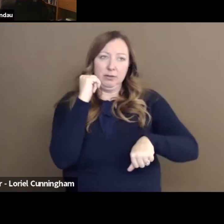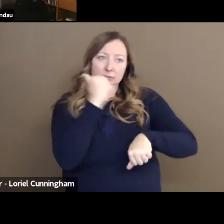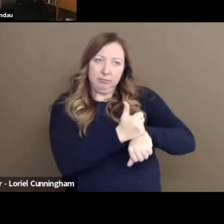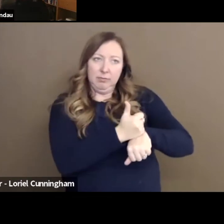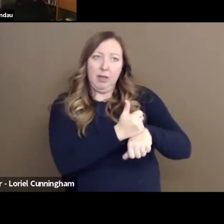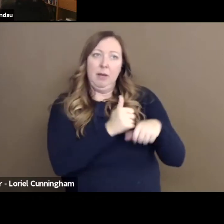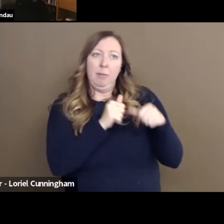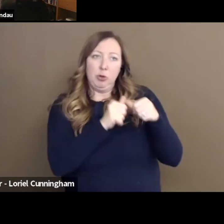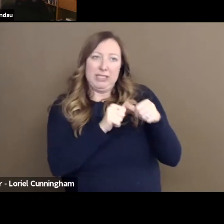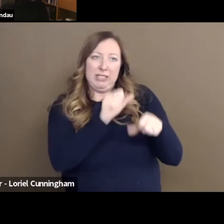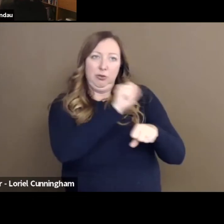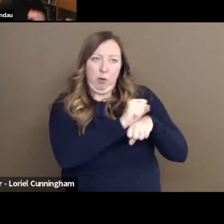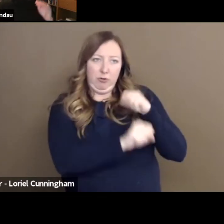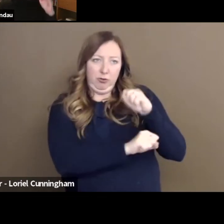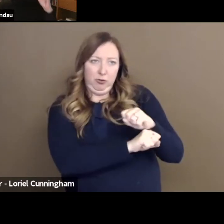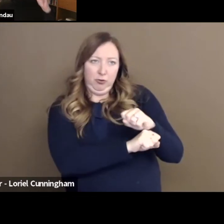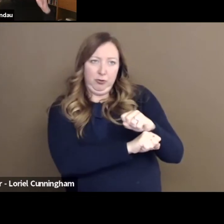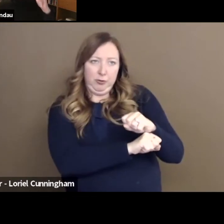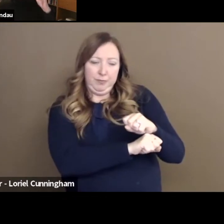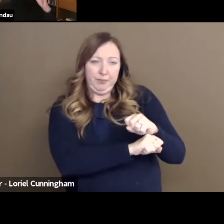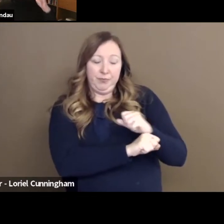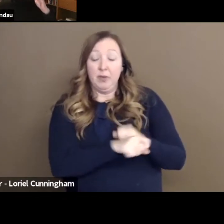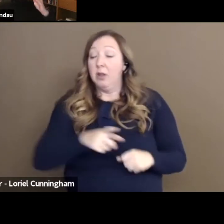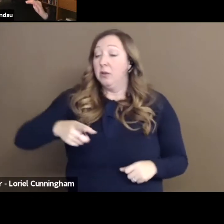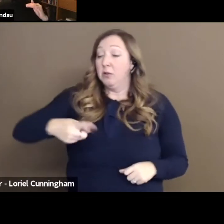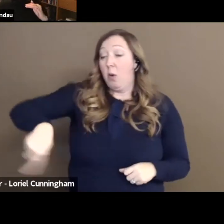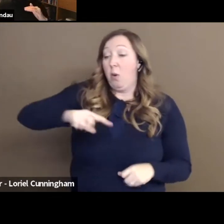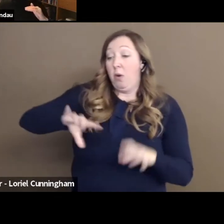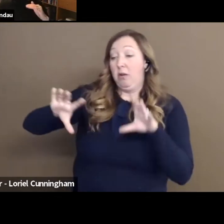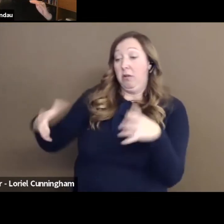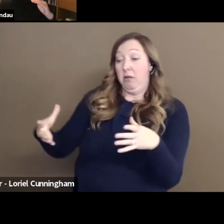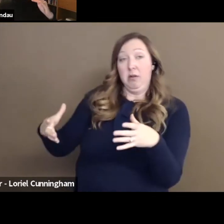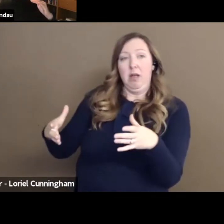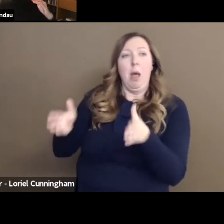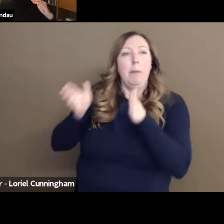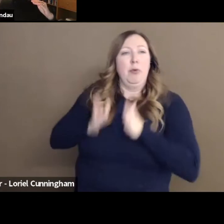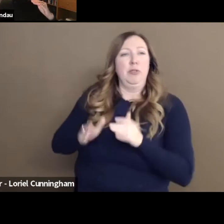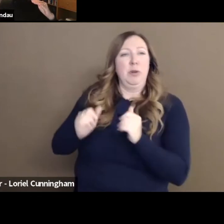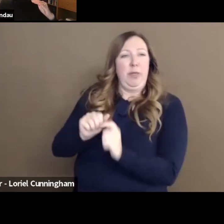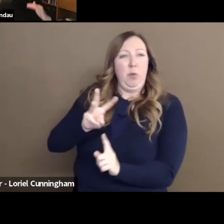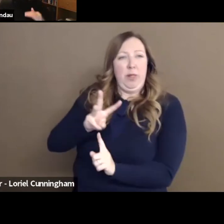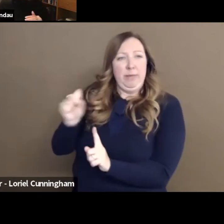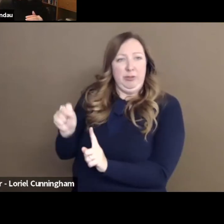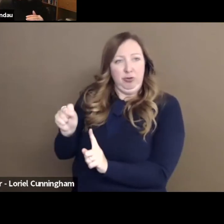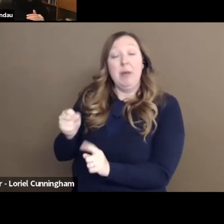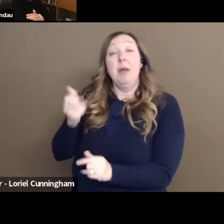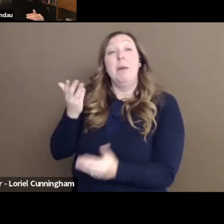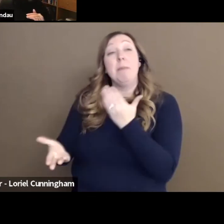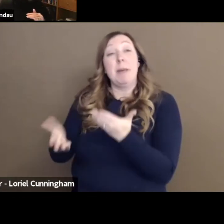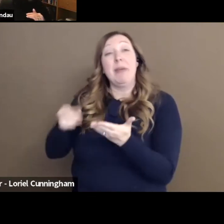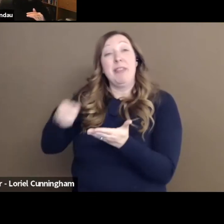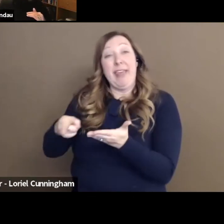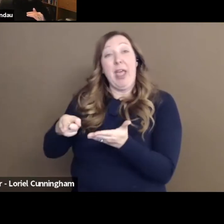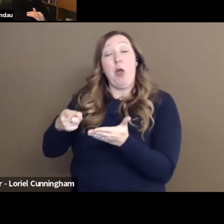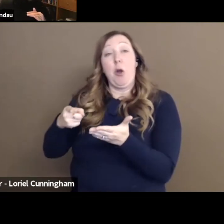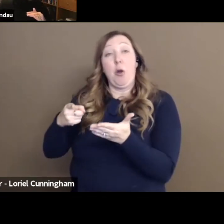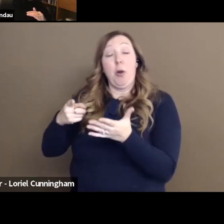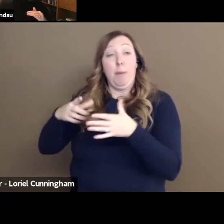syndrome may perform at a lower level in terms of age equivalence